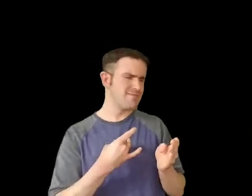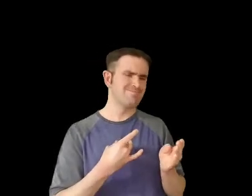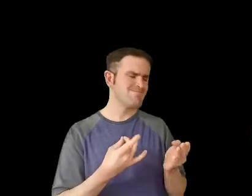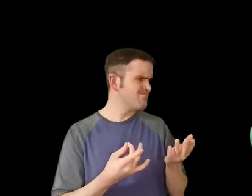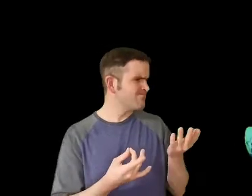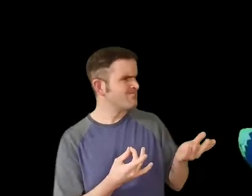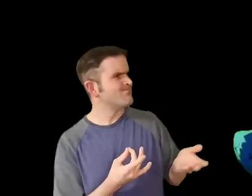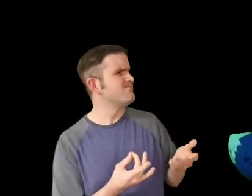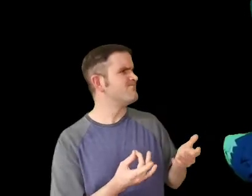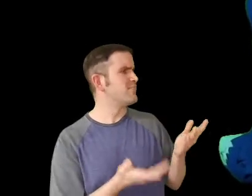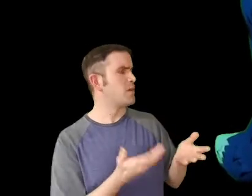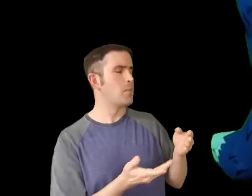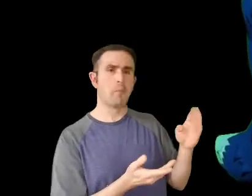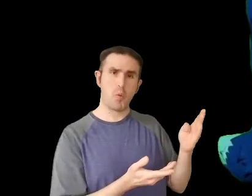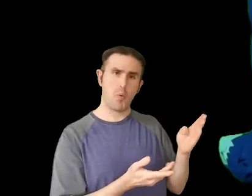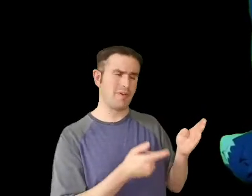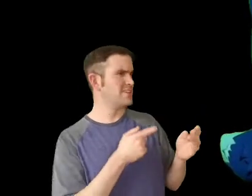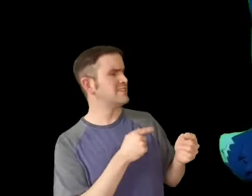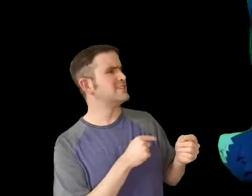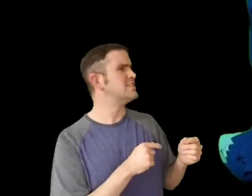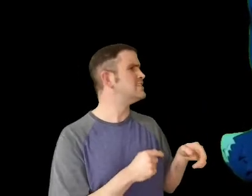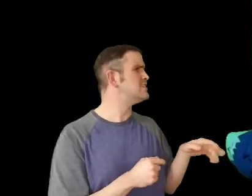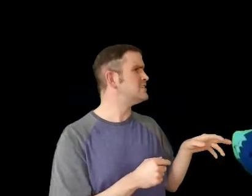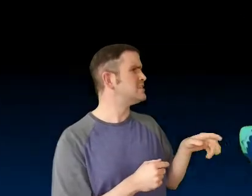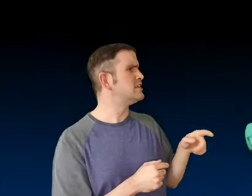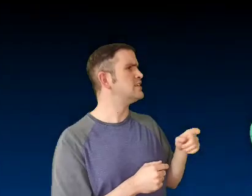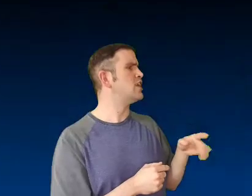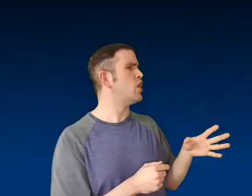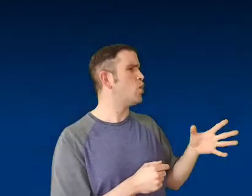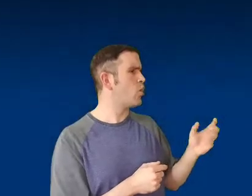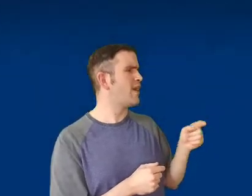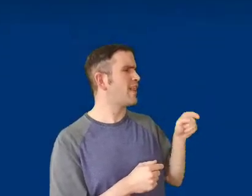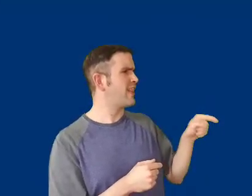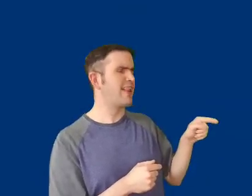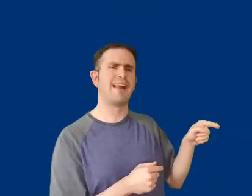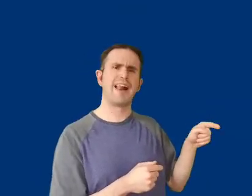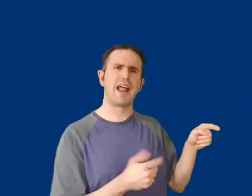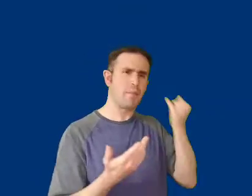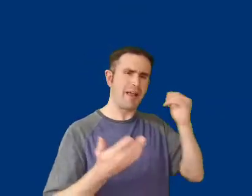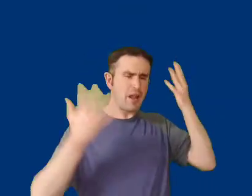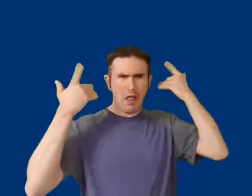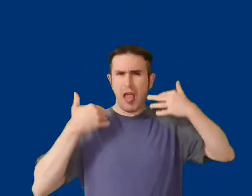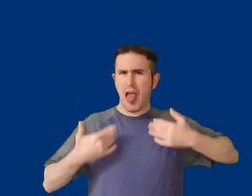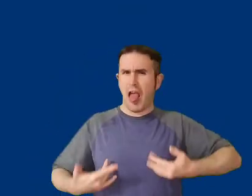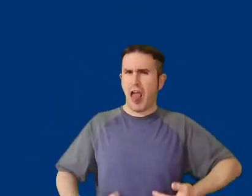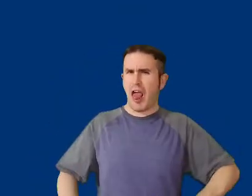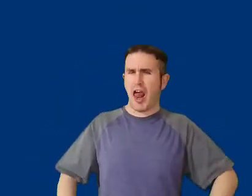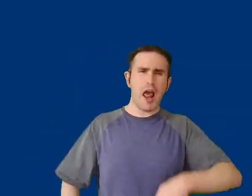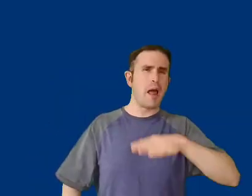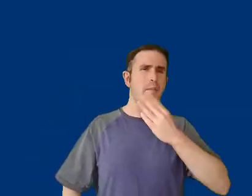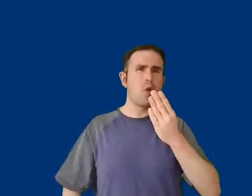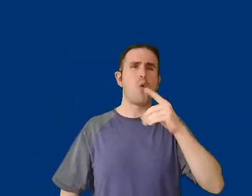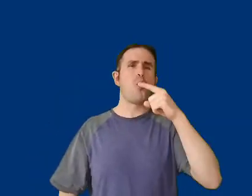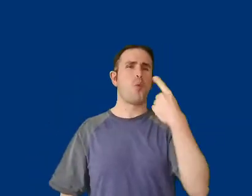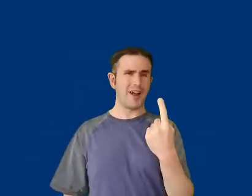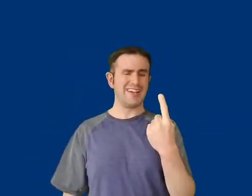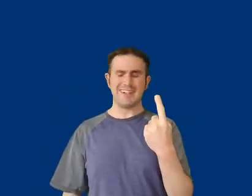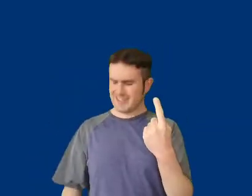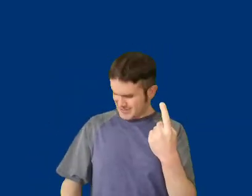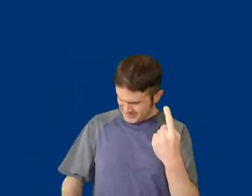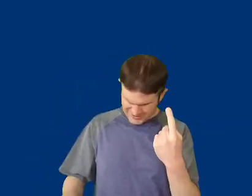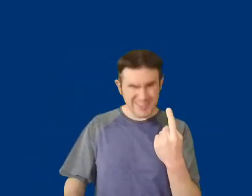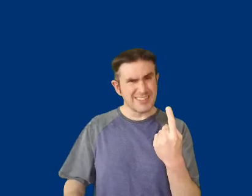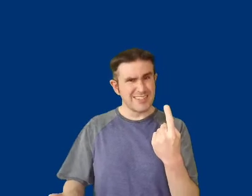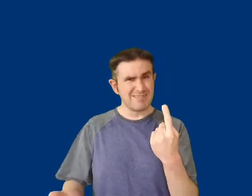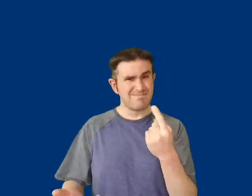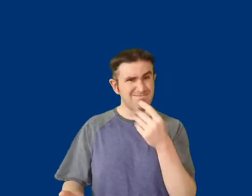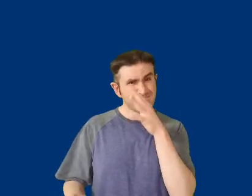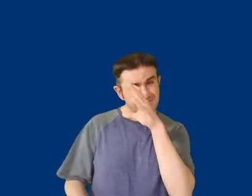let's say I want to go with a blue here, but now, if I'm all one color is that really interesting?